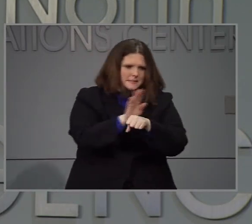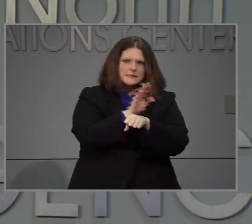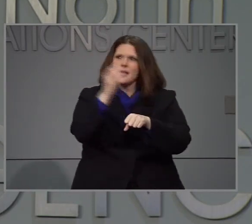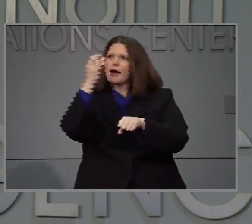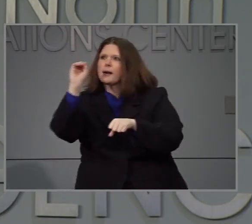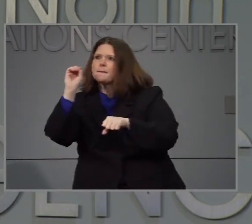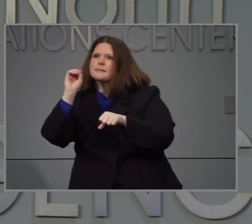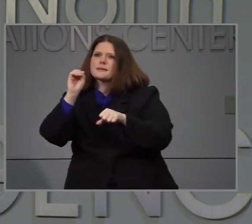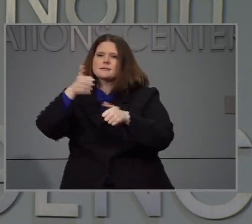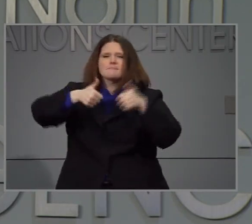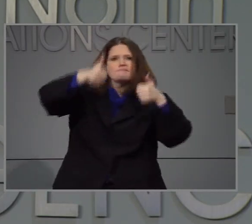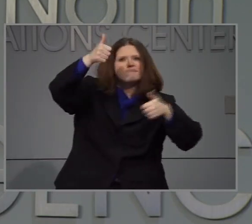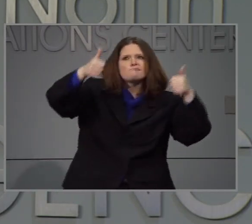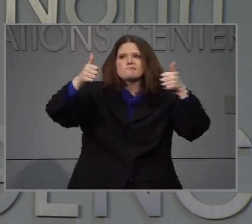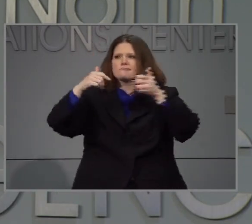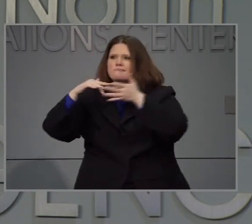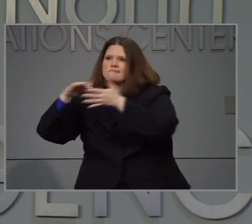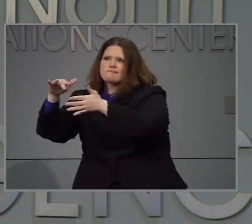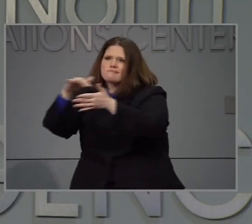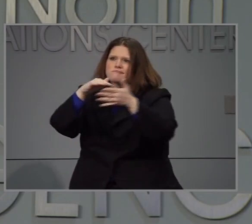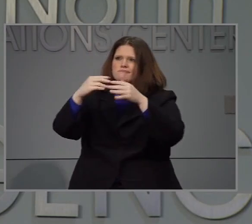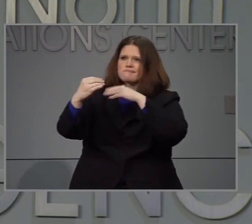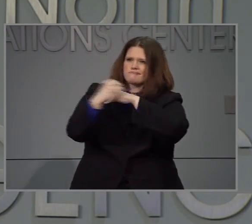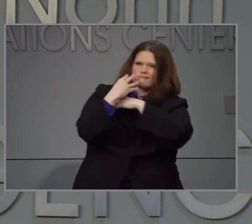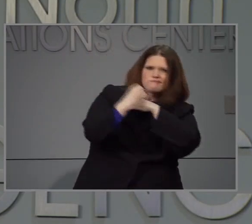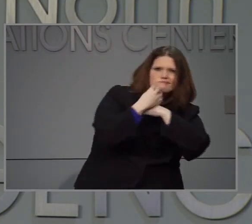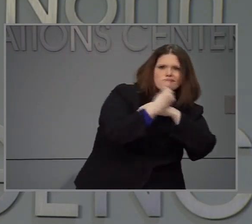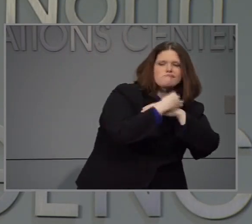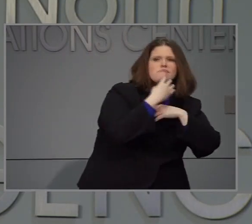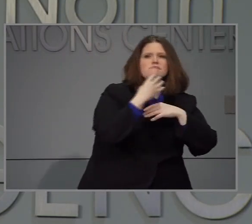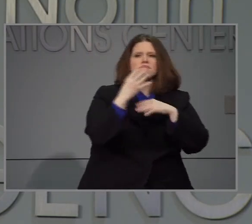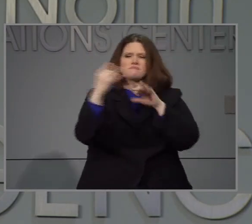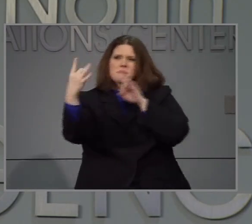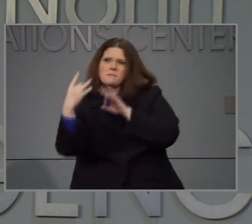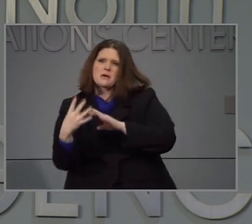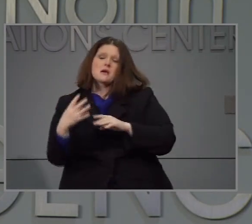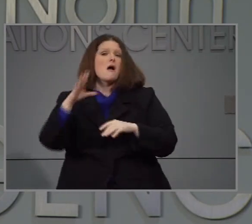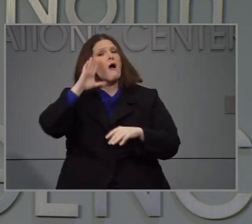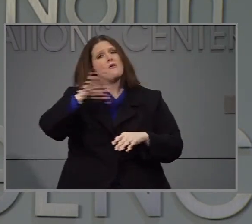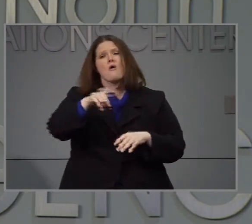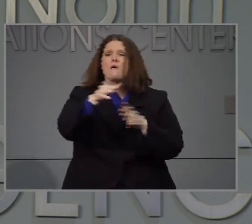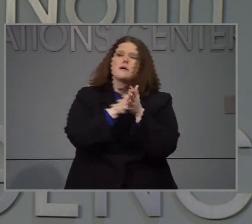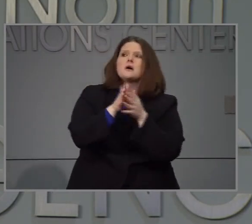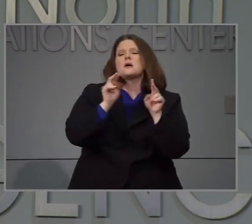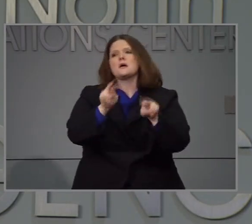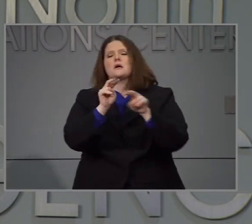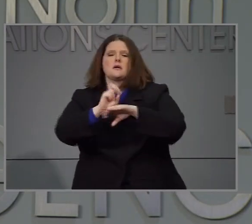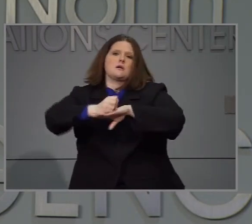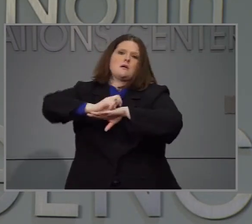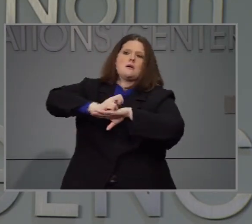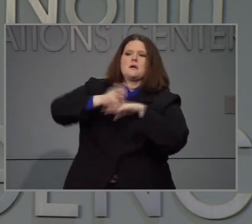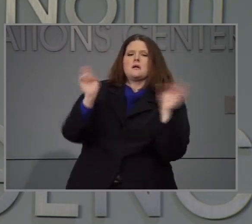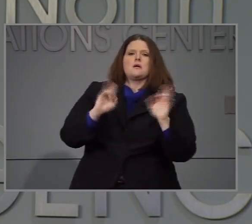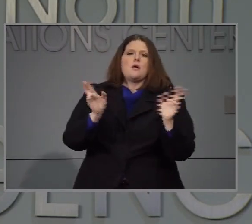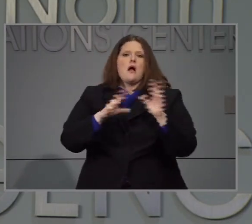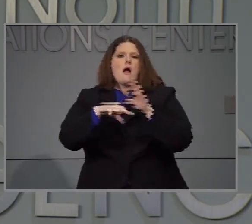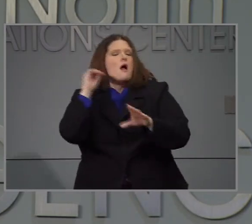DECISIONS. AND CONTINUE OUR CONSULTATION WITH BUSINESS AND INDUSTRY LEADERS.